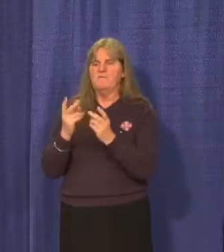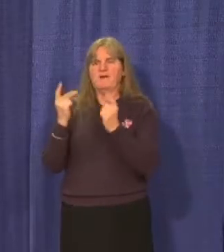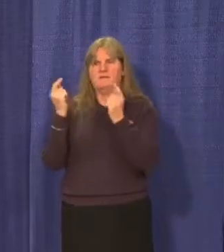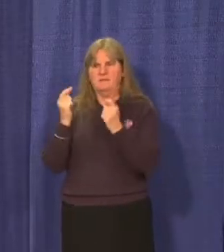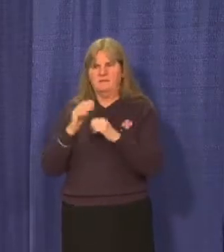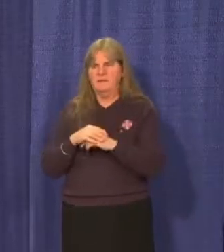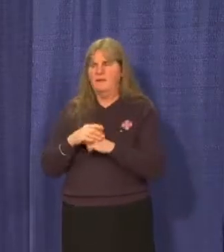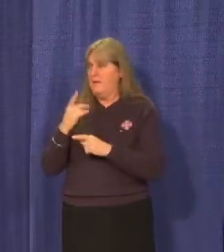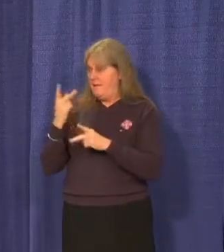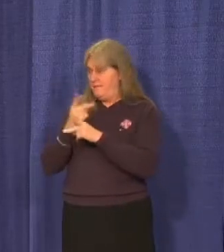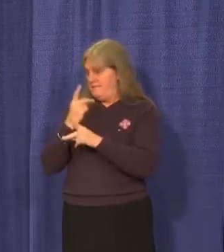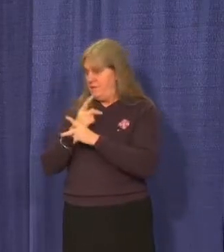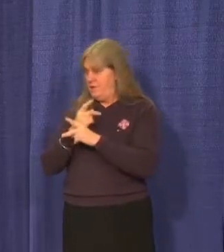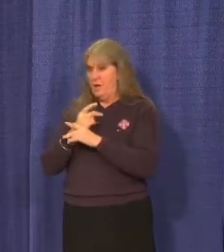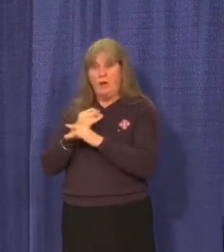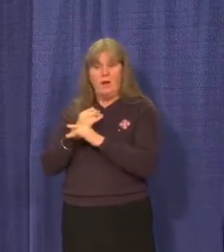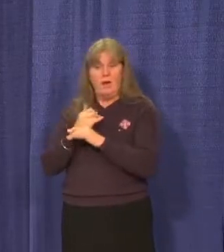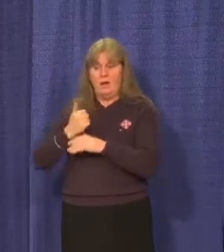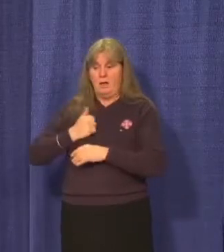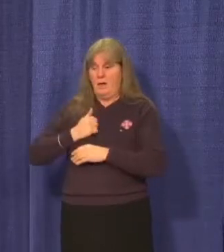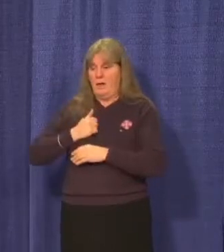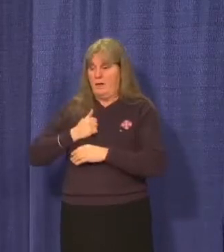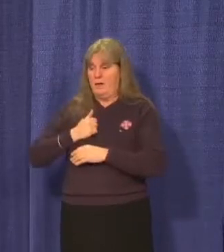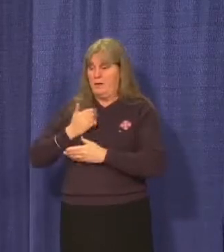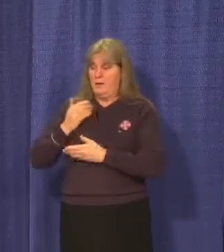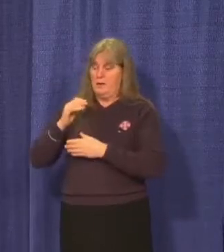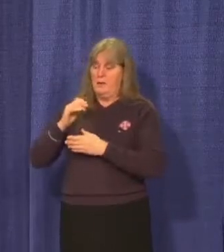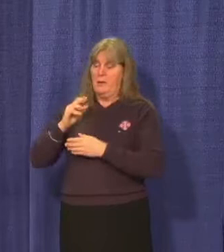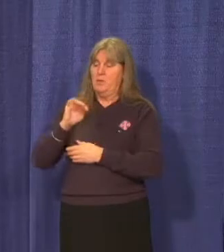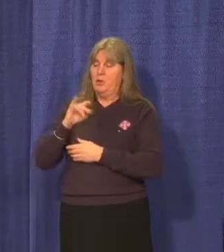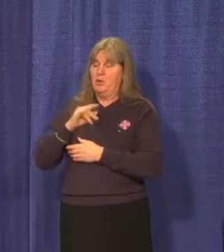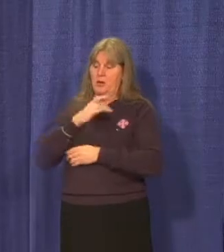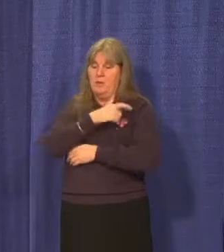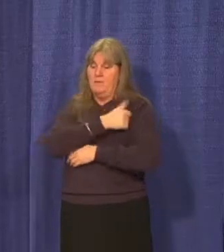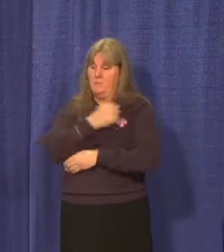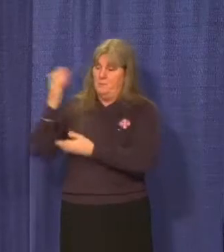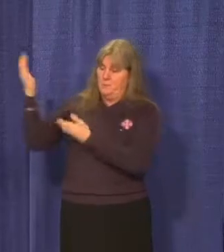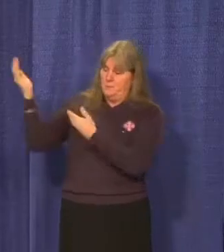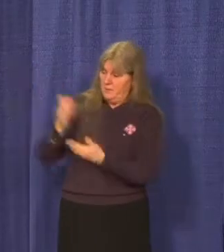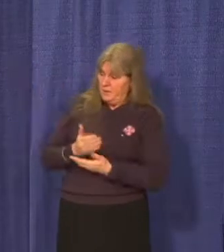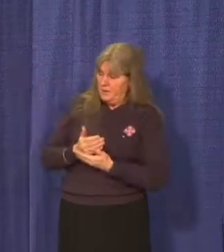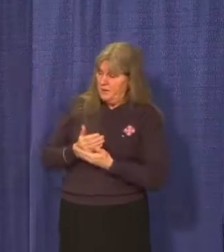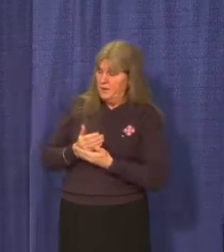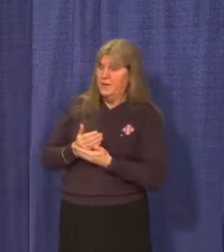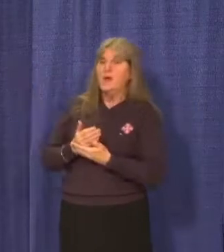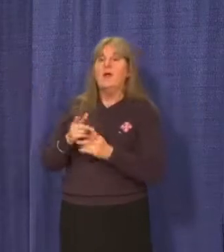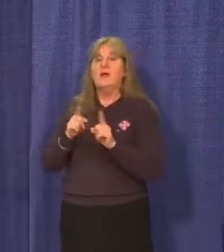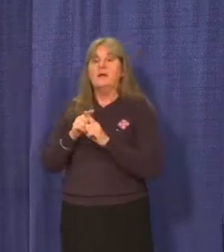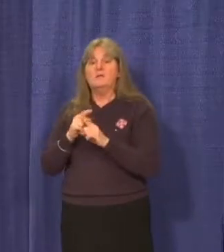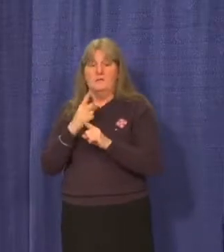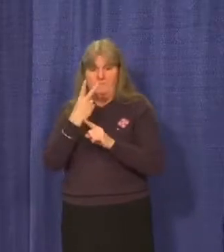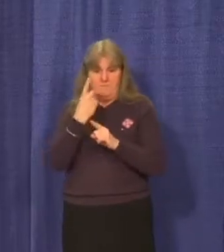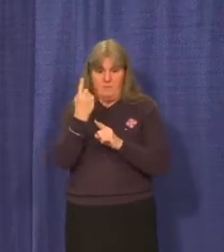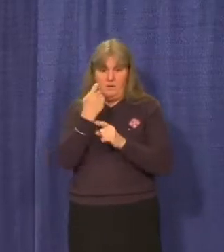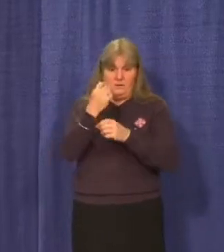As a supply chain management gets figured out internationally, as Moderna it looks at what countries are ready for second doses, we have